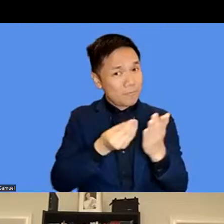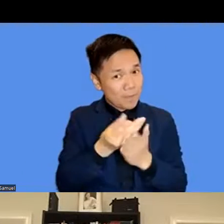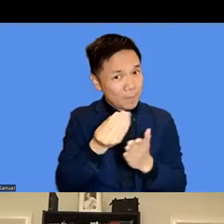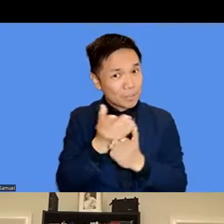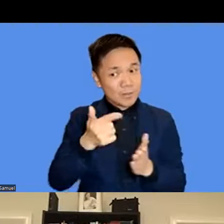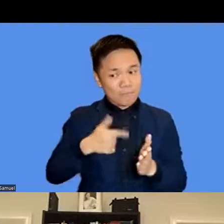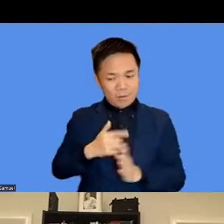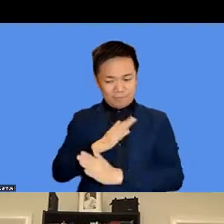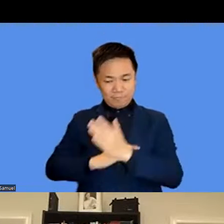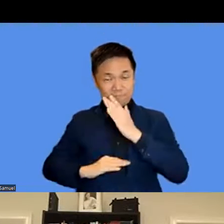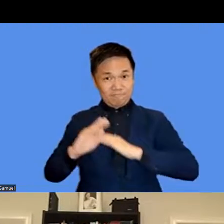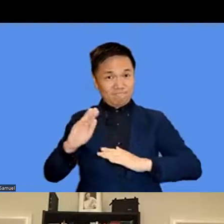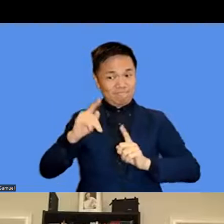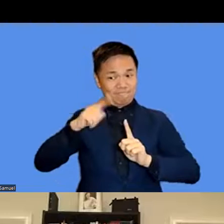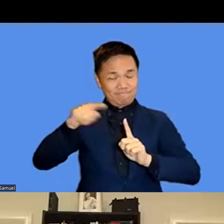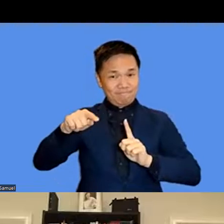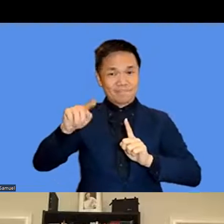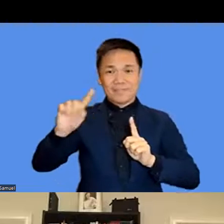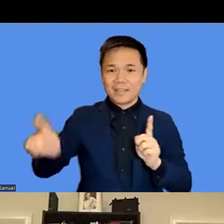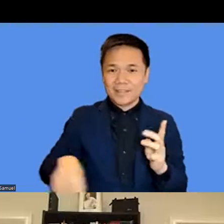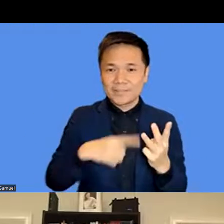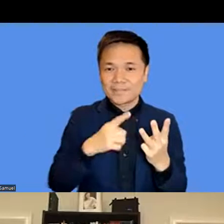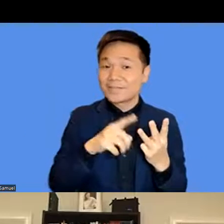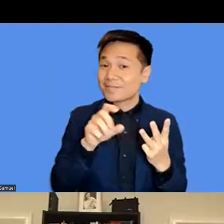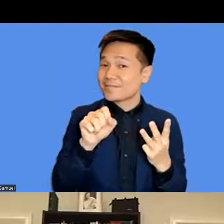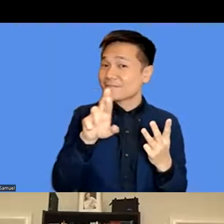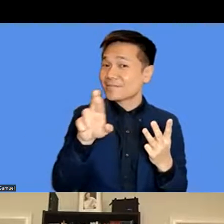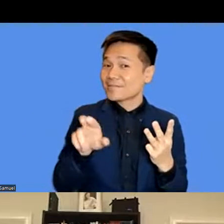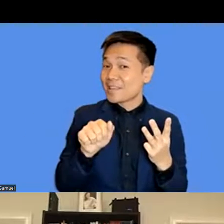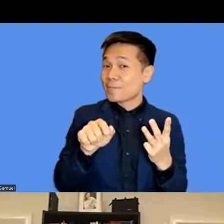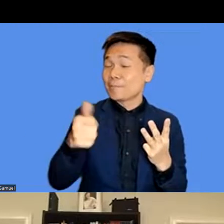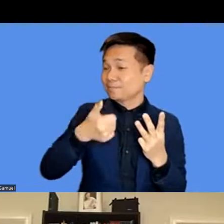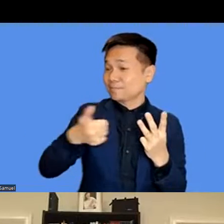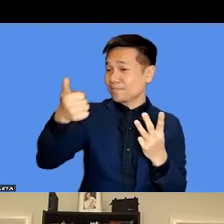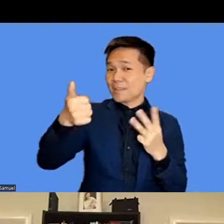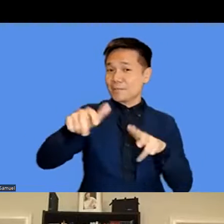And then third, we have Sara Rocha, the data manager for the University of Cambridge, who